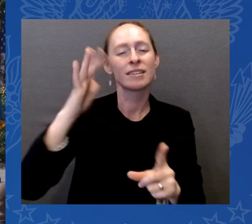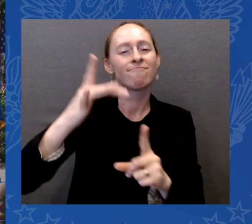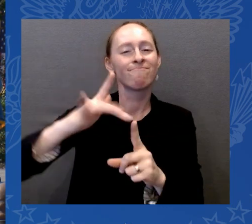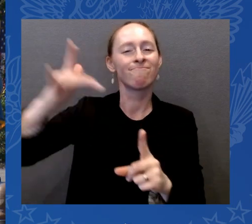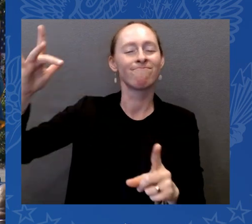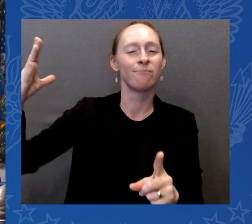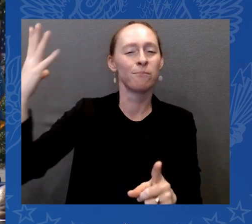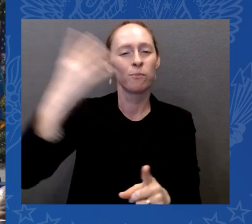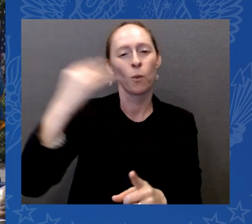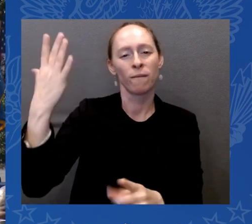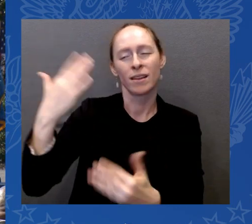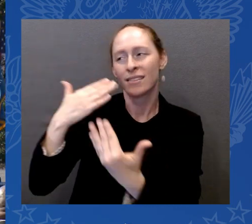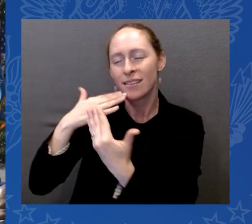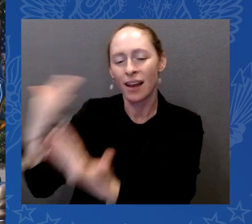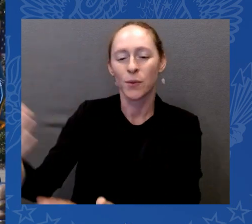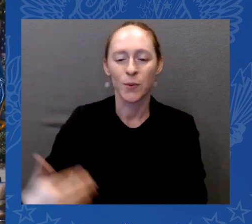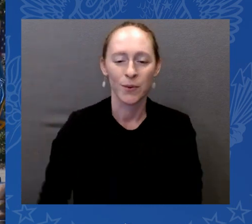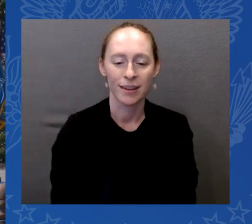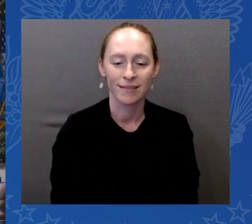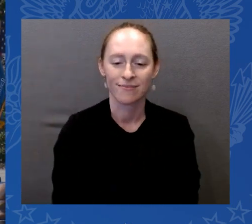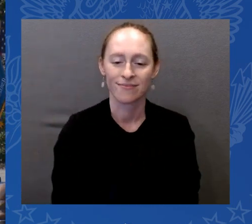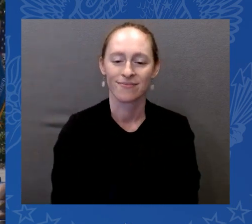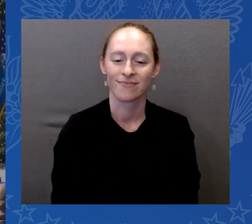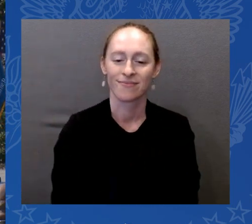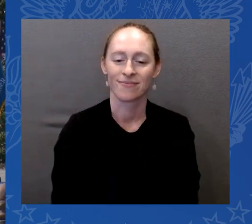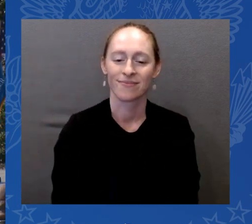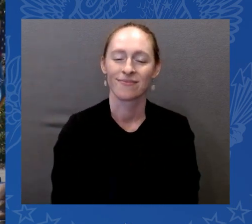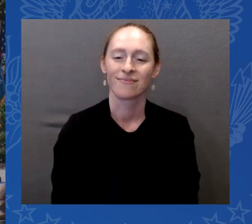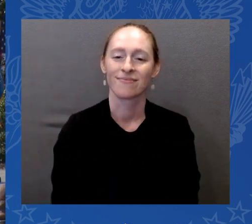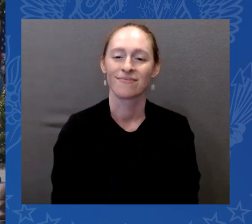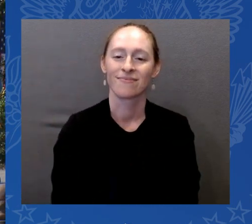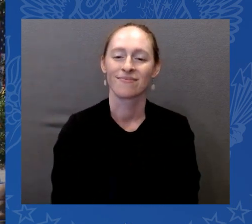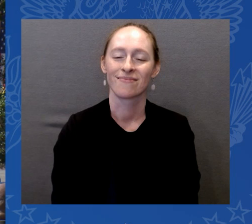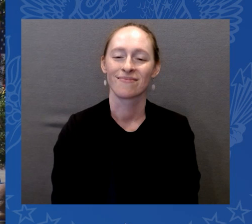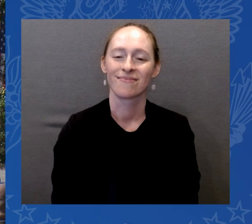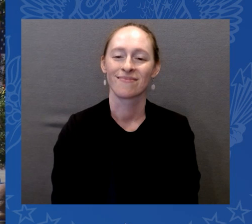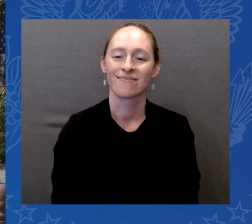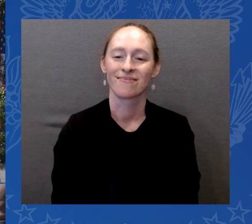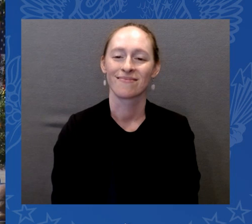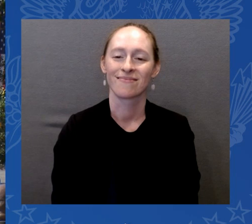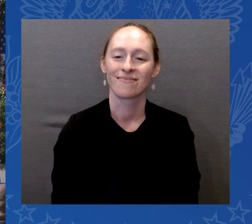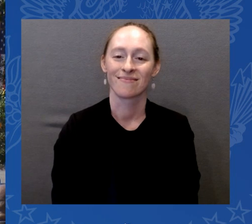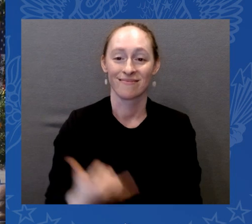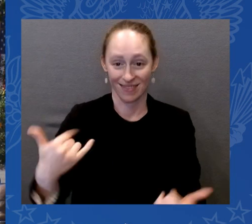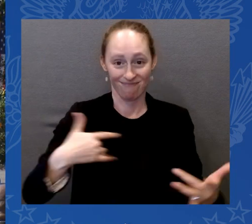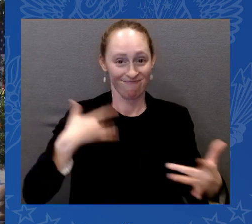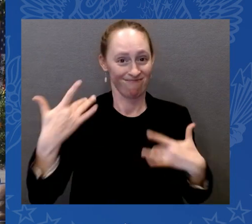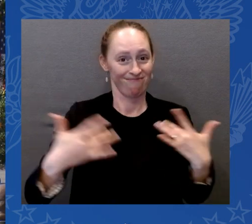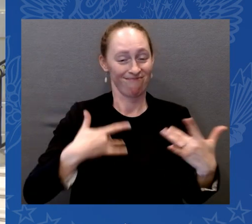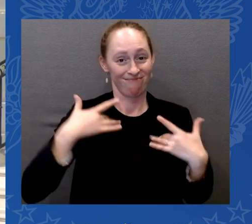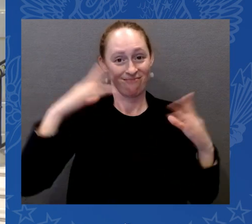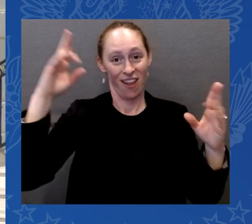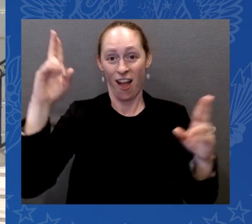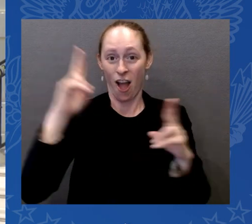And it is now my honor to introduce a leader who is helping turn that possibility into reality,